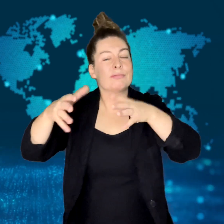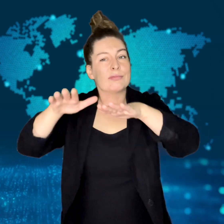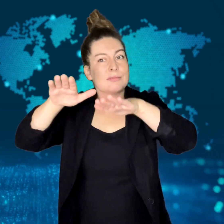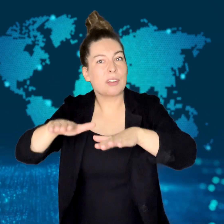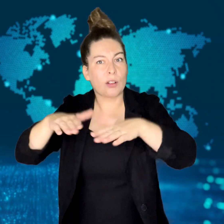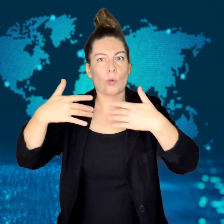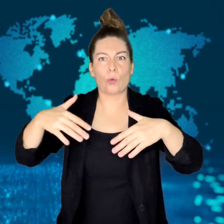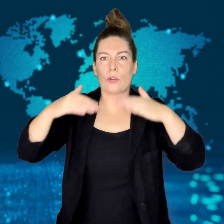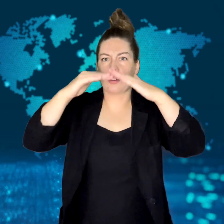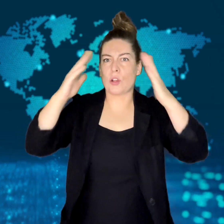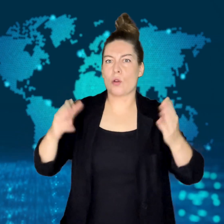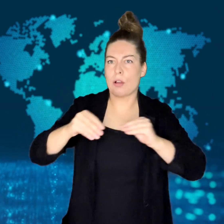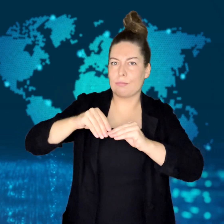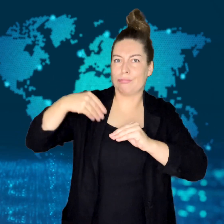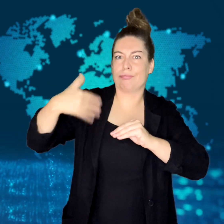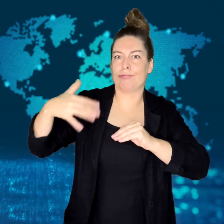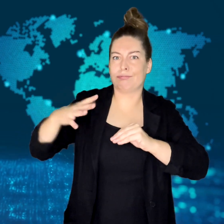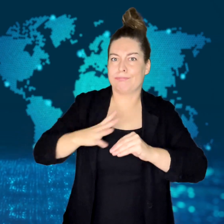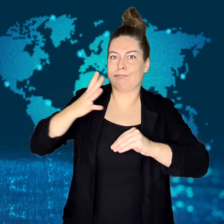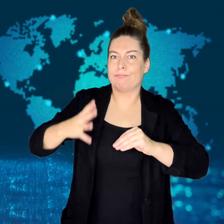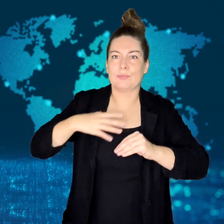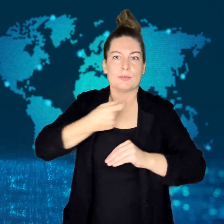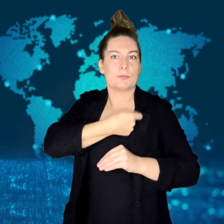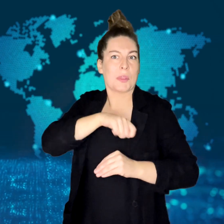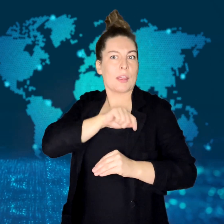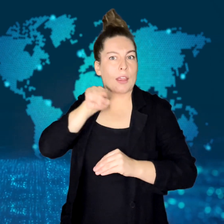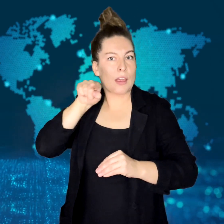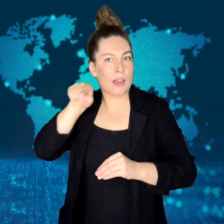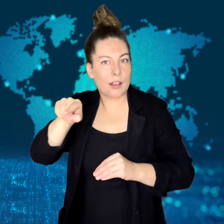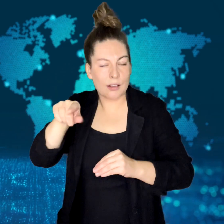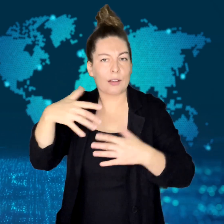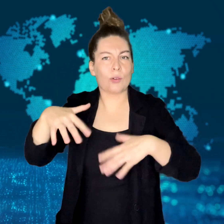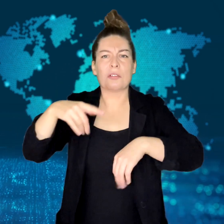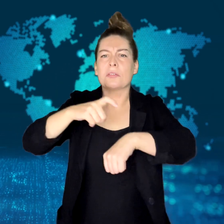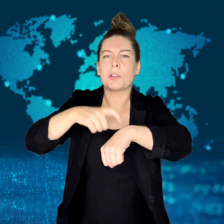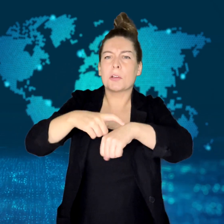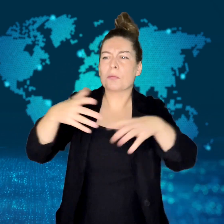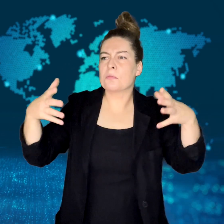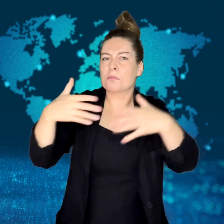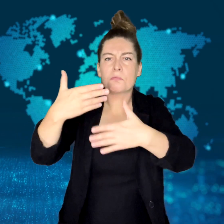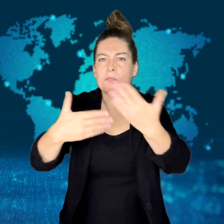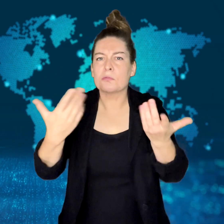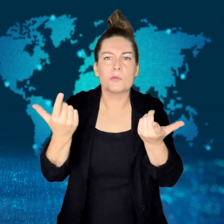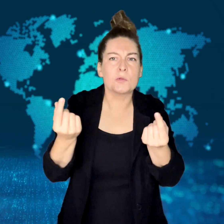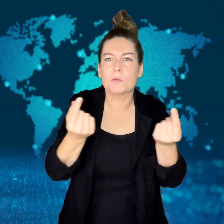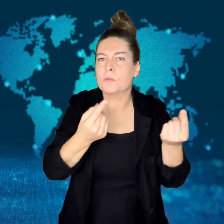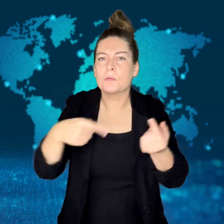in a luxury house in Spain before traveling around between